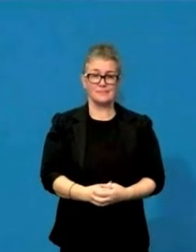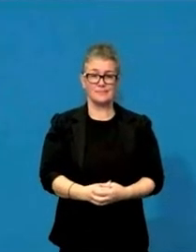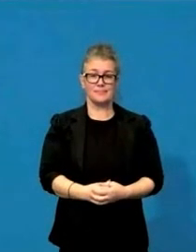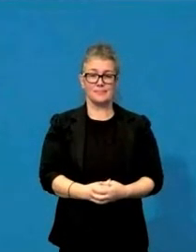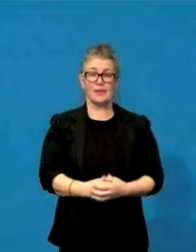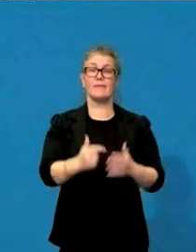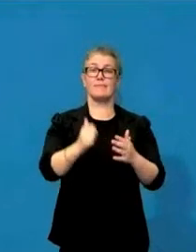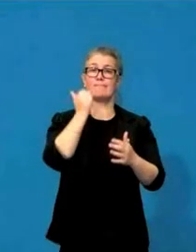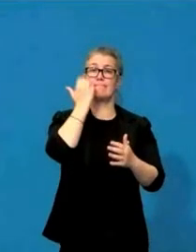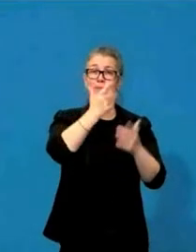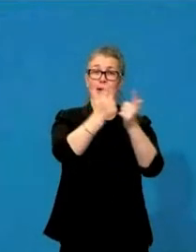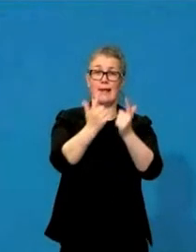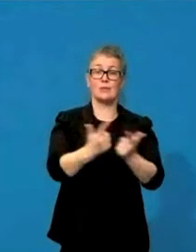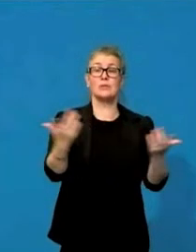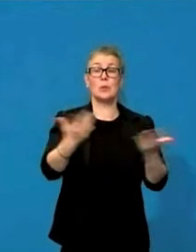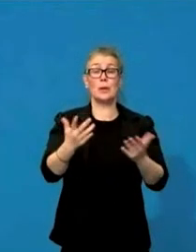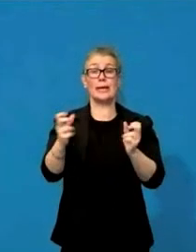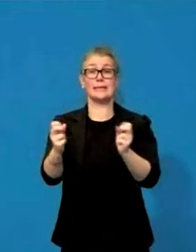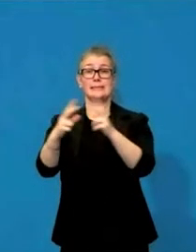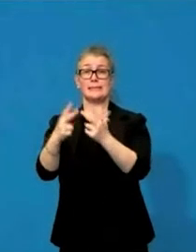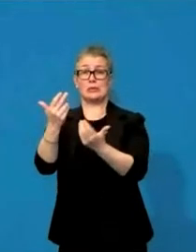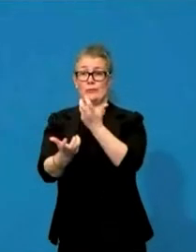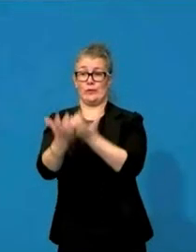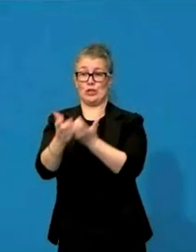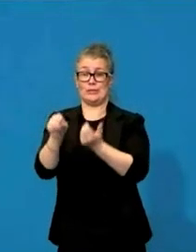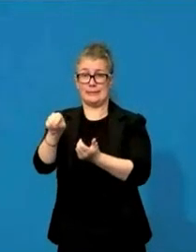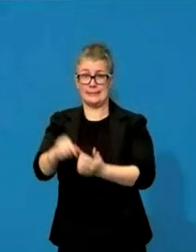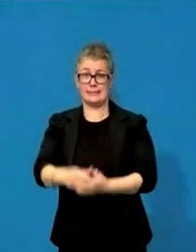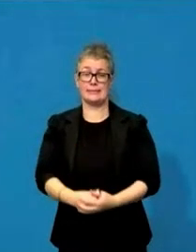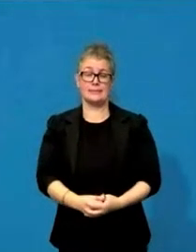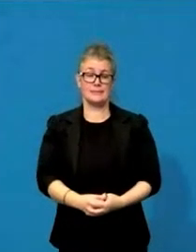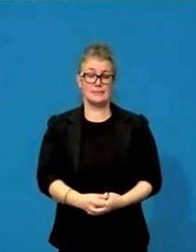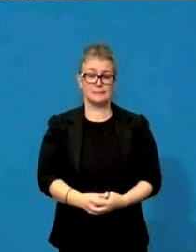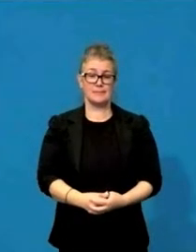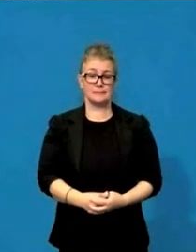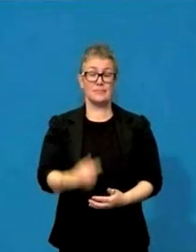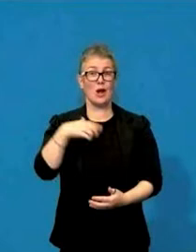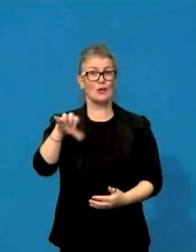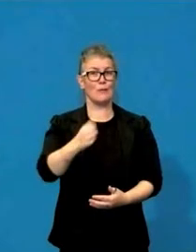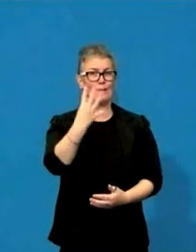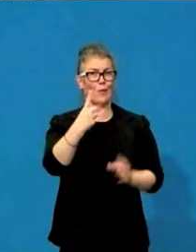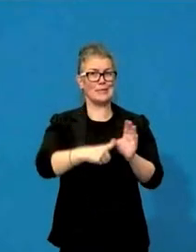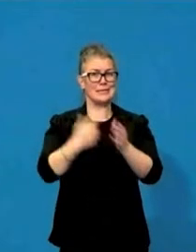Sydney Uni. And it took - I think it took me four years to complete it, but other than